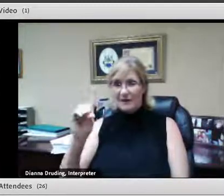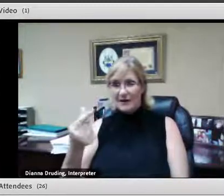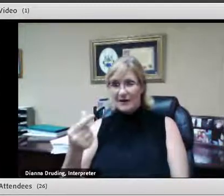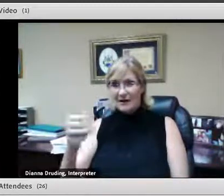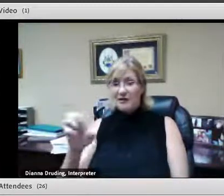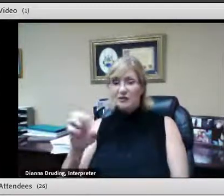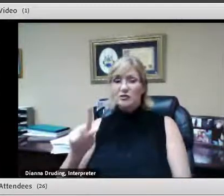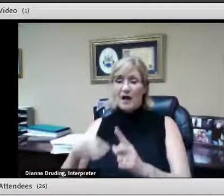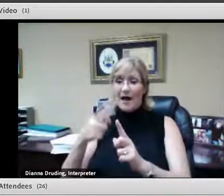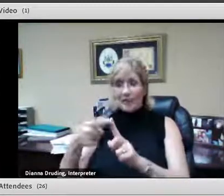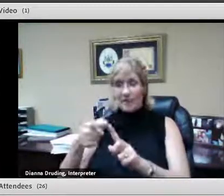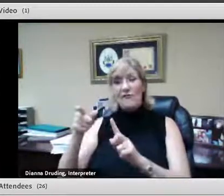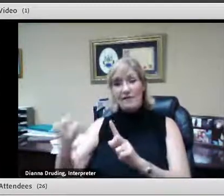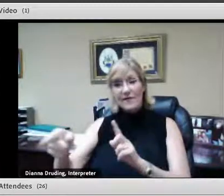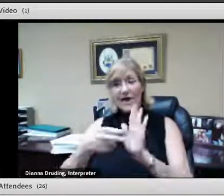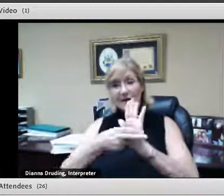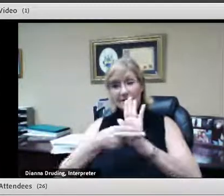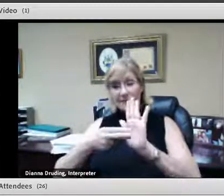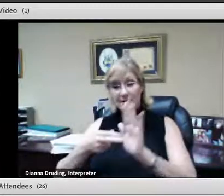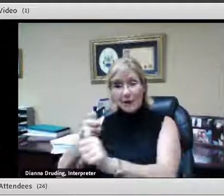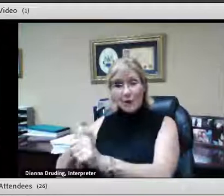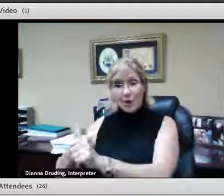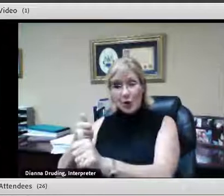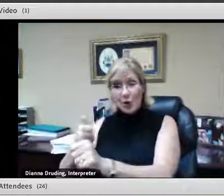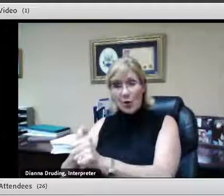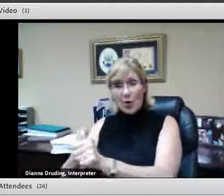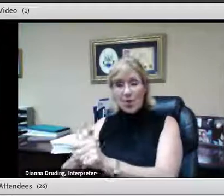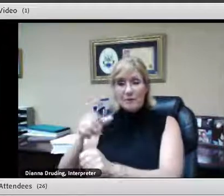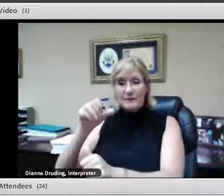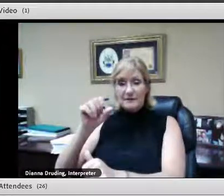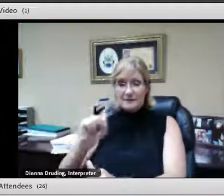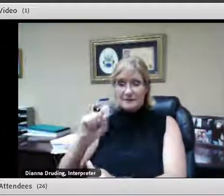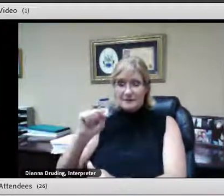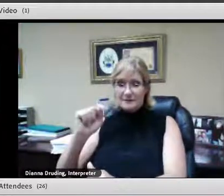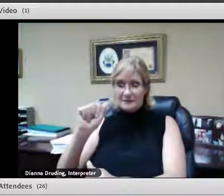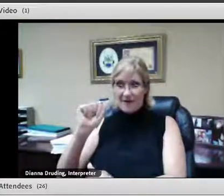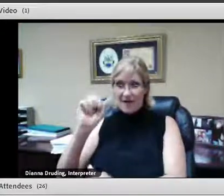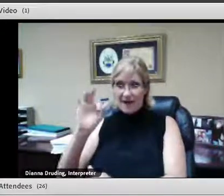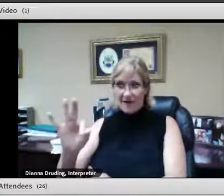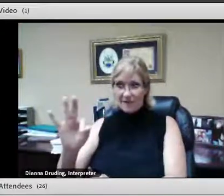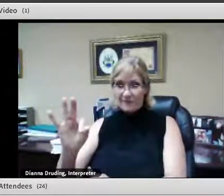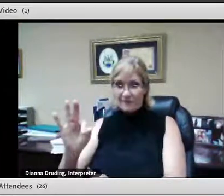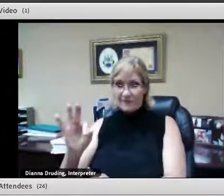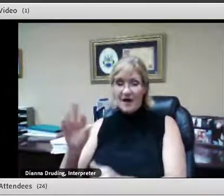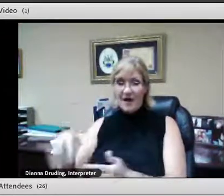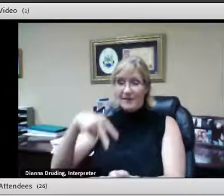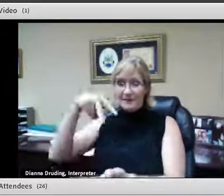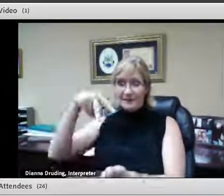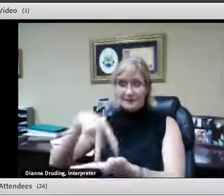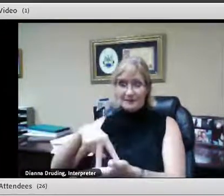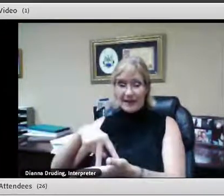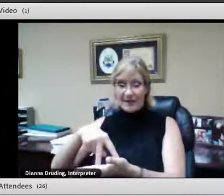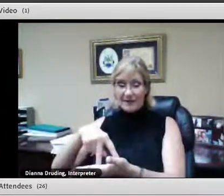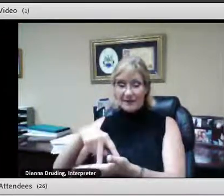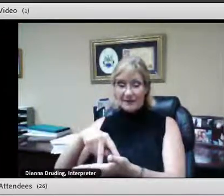And then we make one giant staff, and we divide them into two teams,